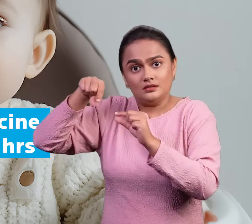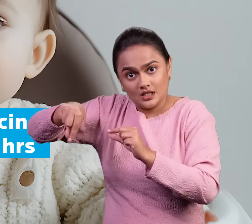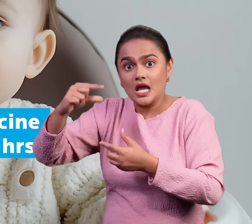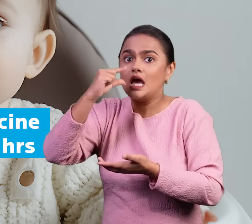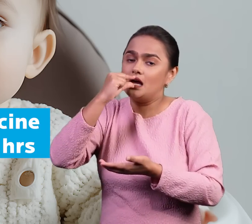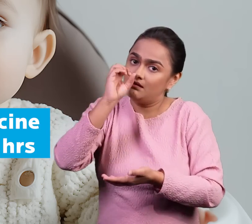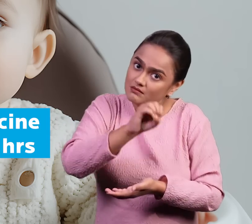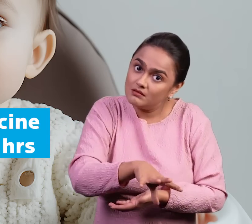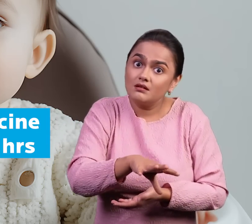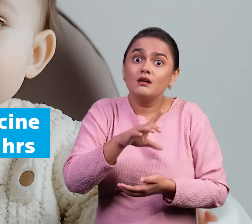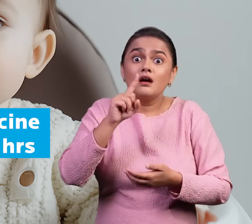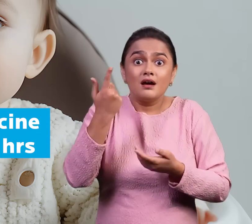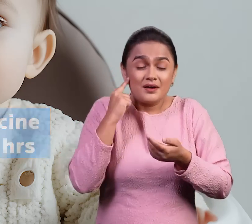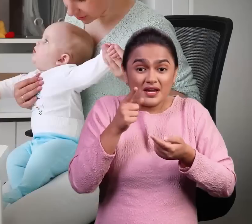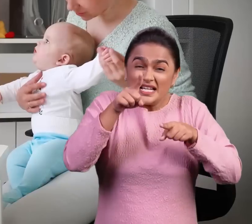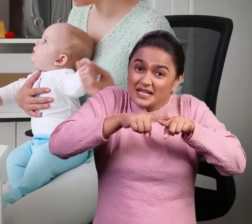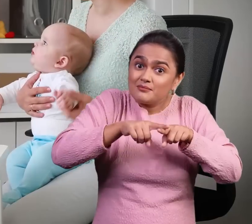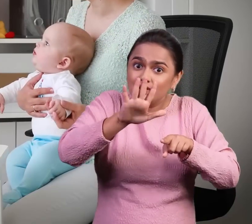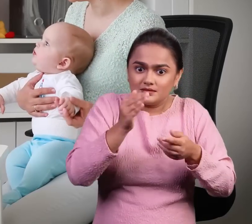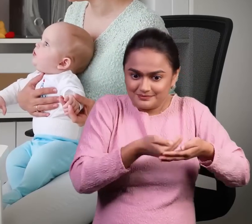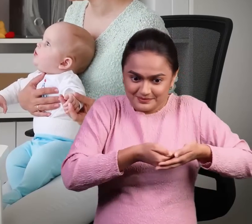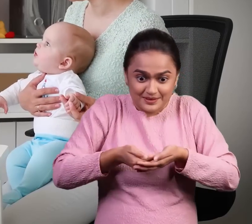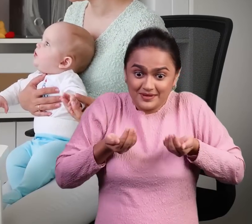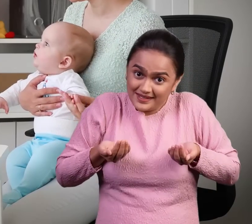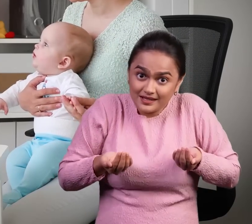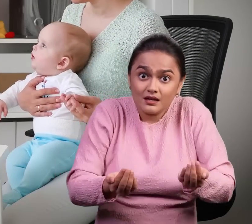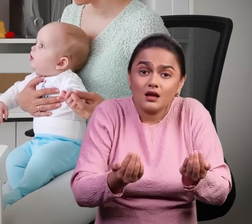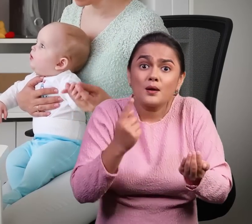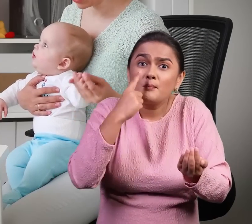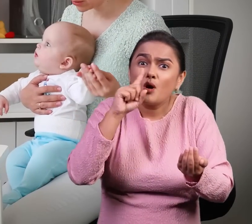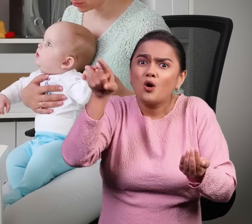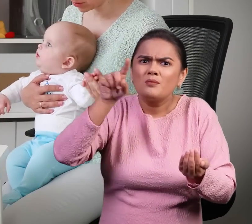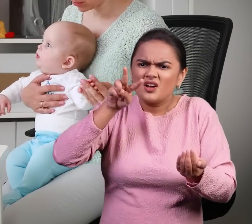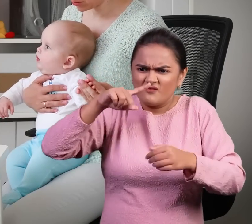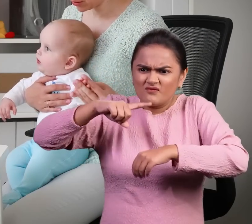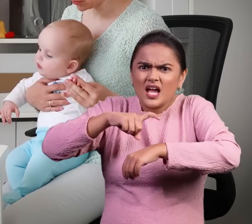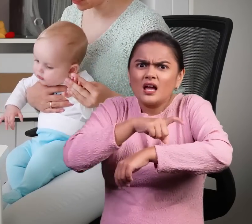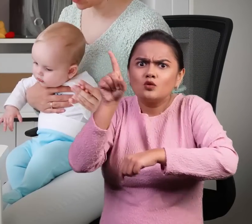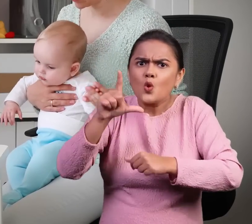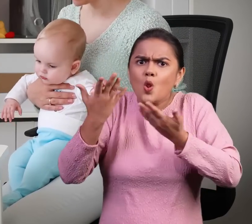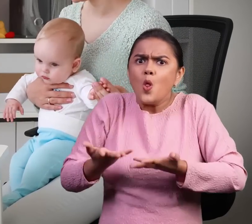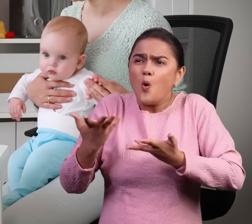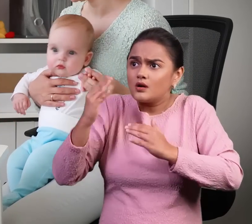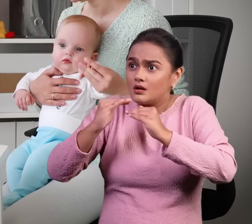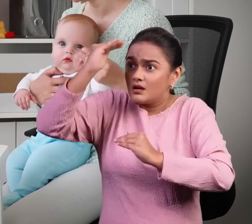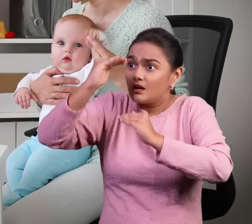This also depends on the mother's viral load in the blood at the time of delivery.